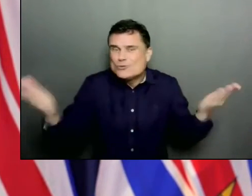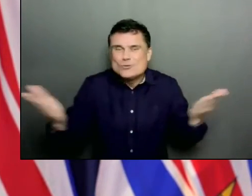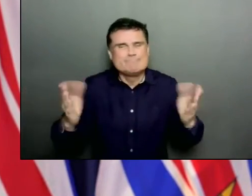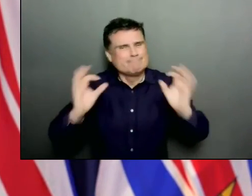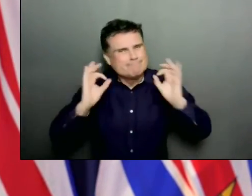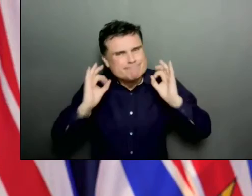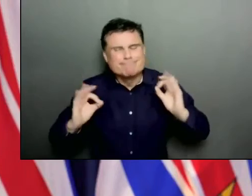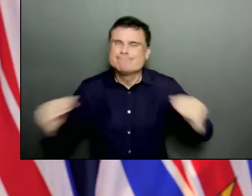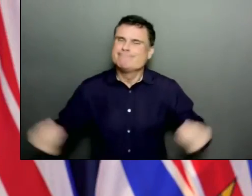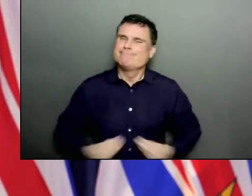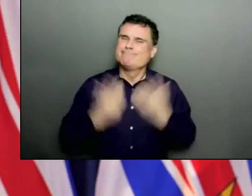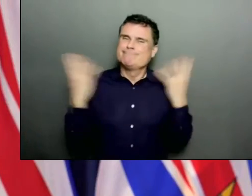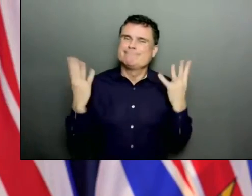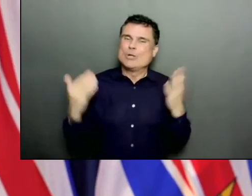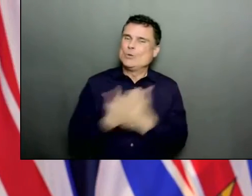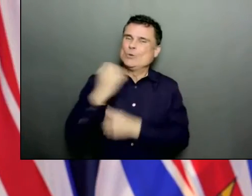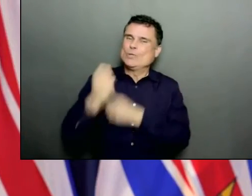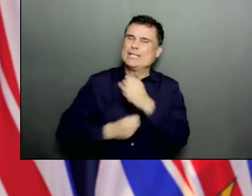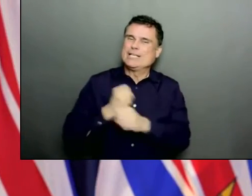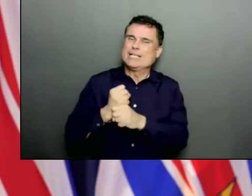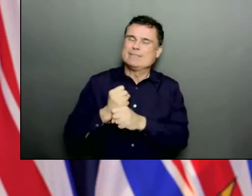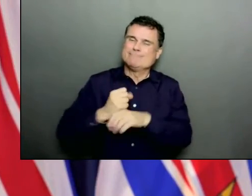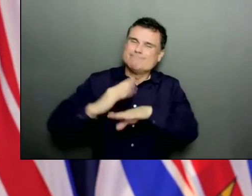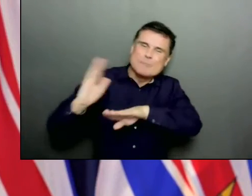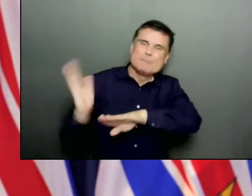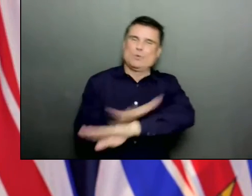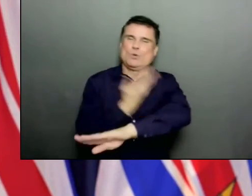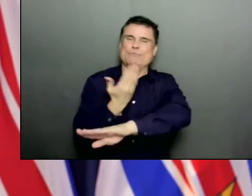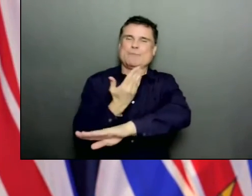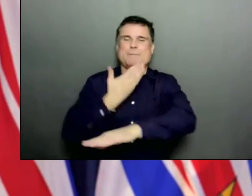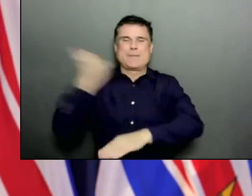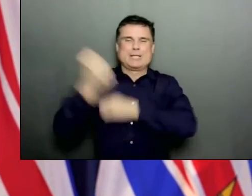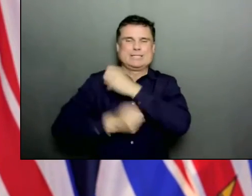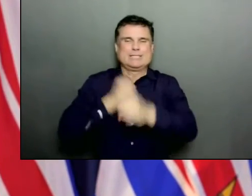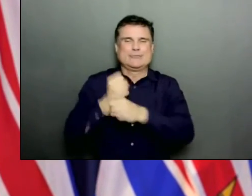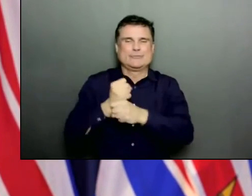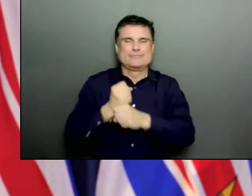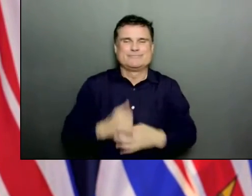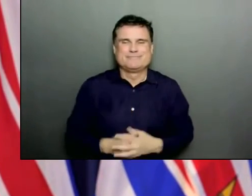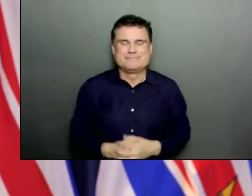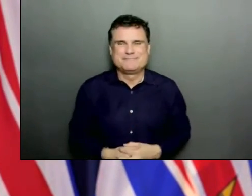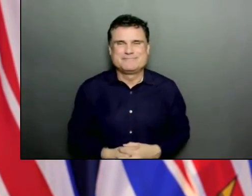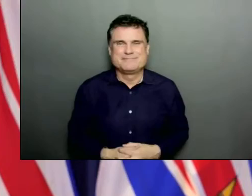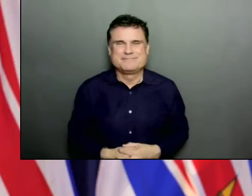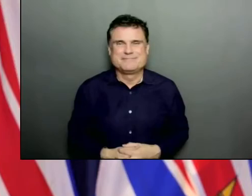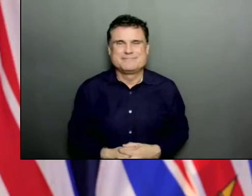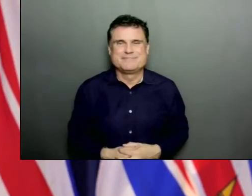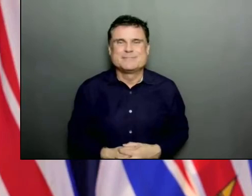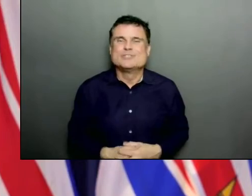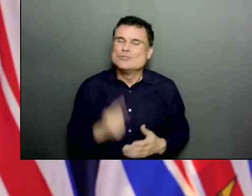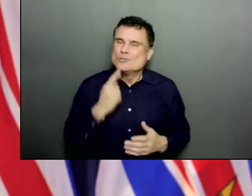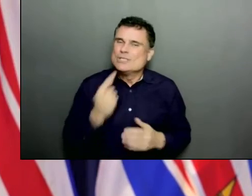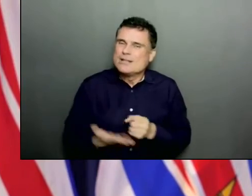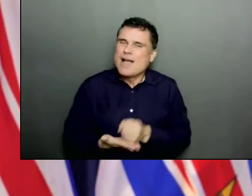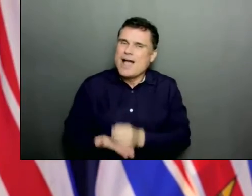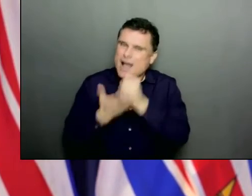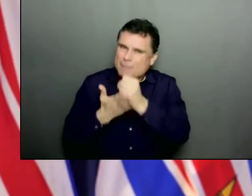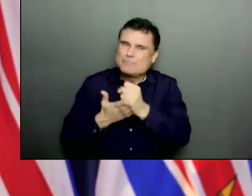And the way to get there is to do what we can to dig in and help one another right now and to